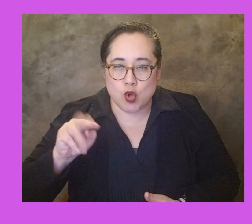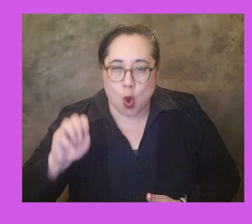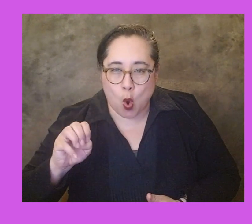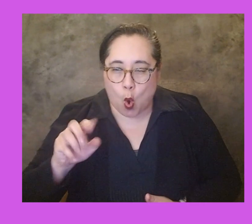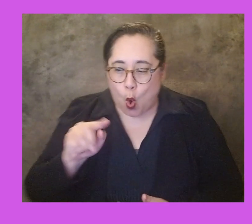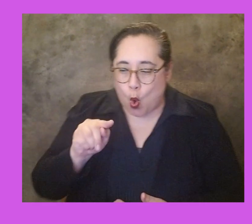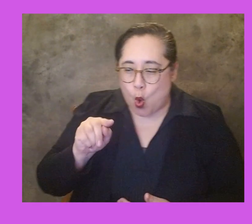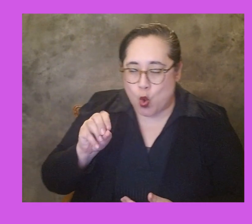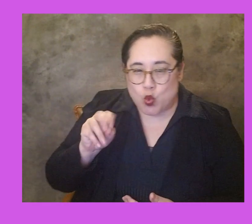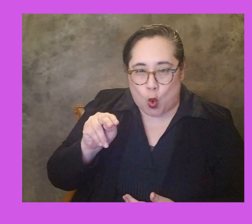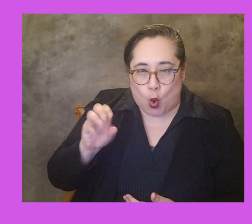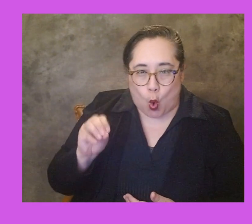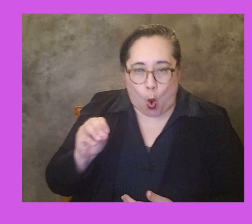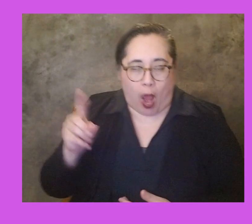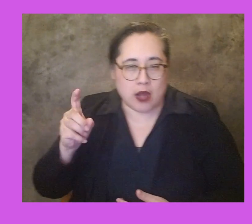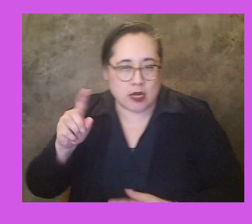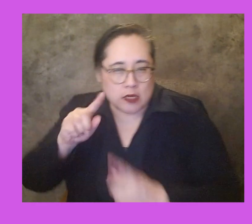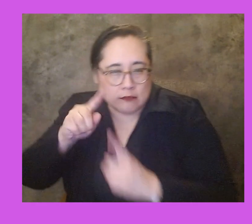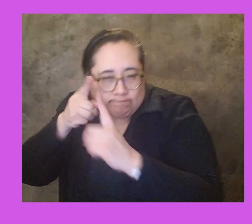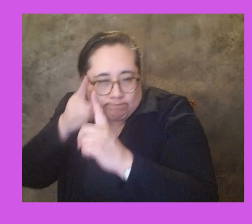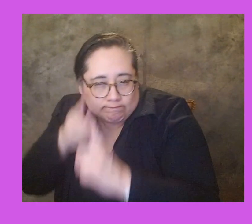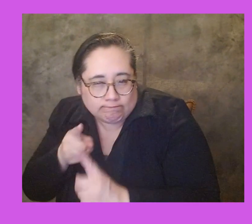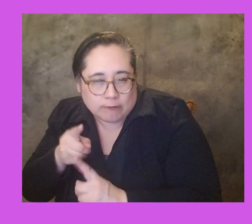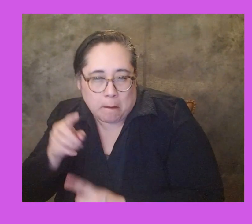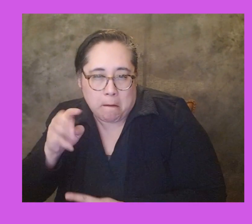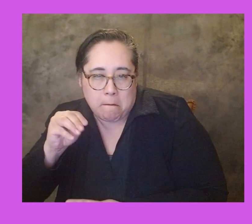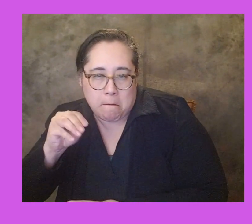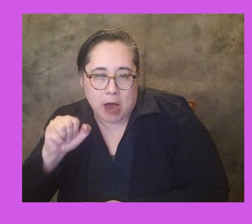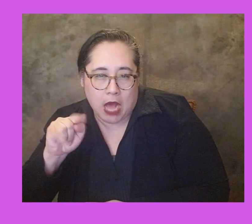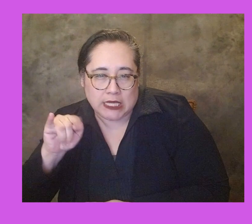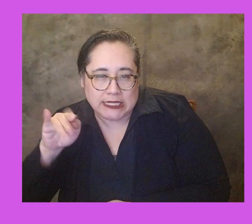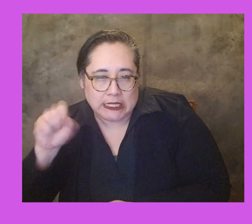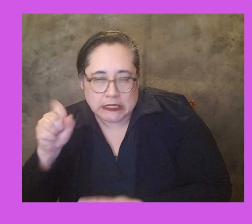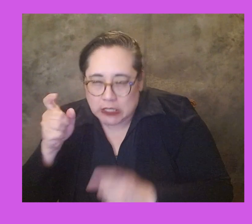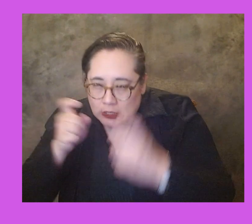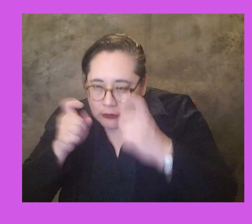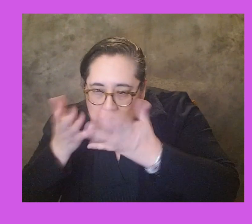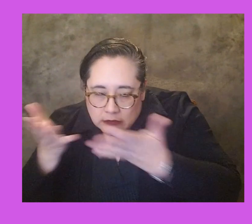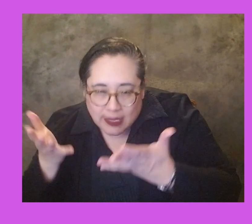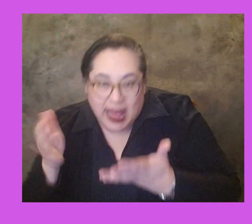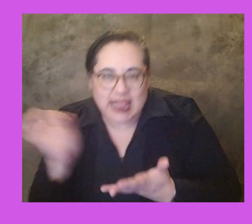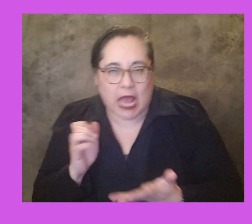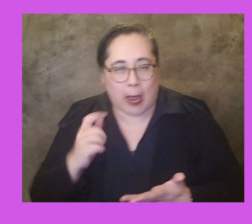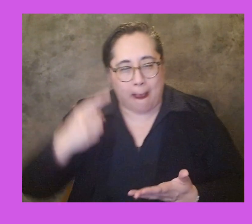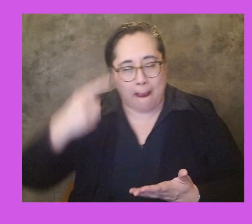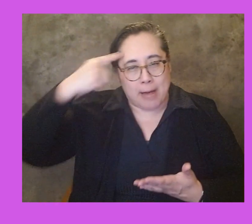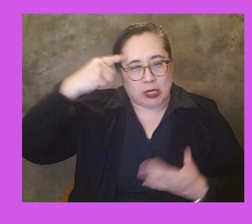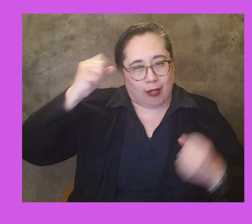It's like mental gymnastics, cultural responsibility,